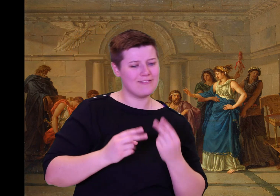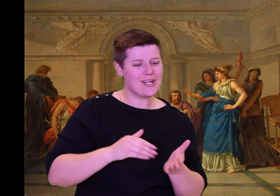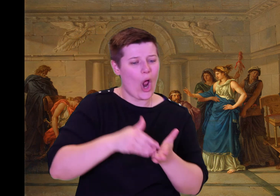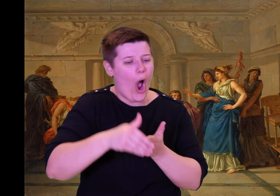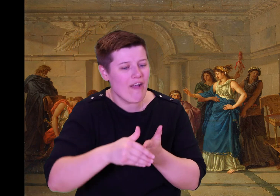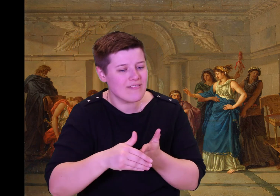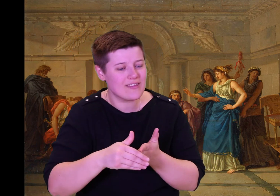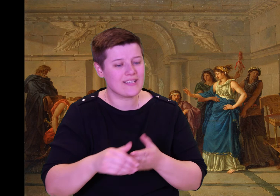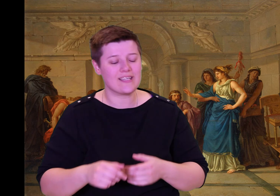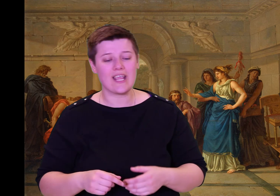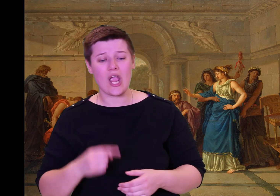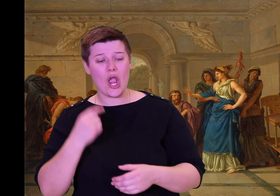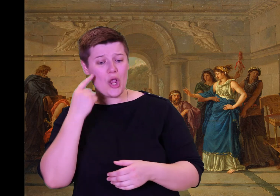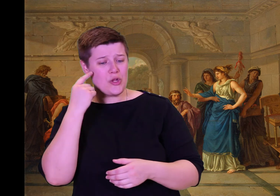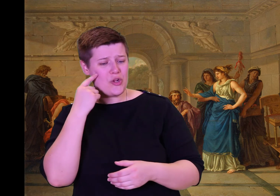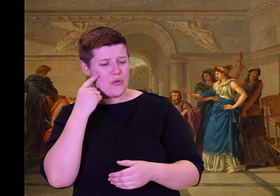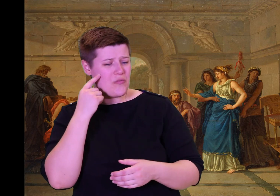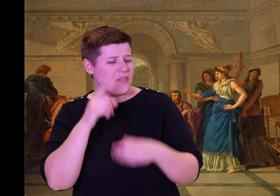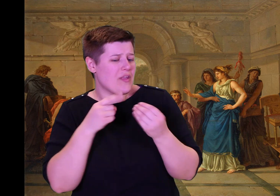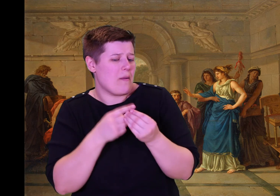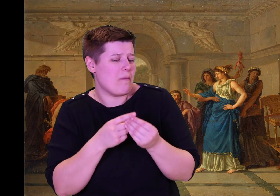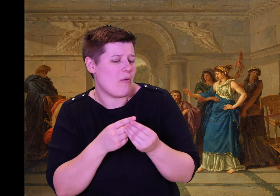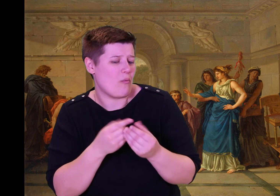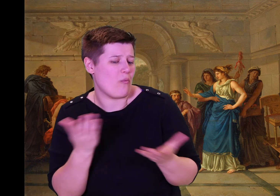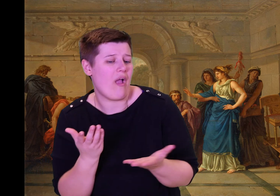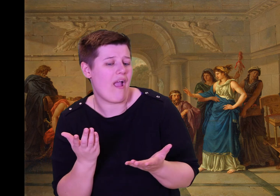or check the will of Zeus.